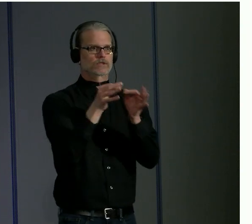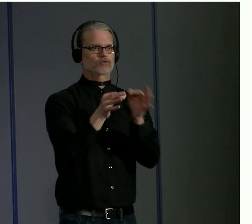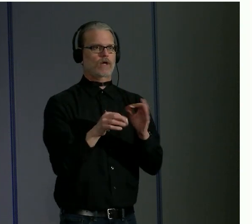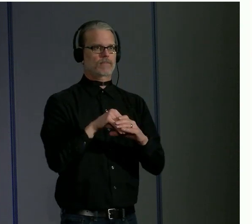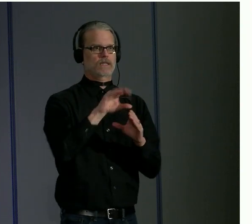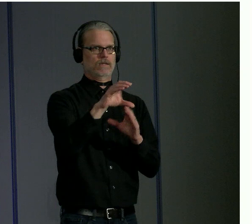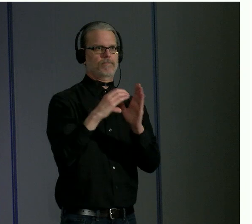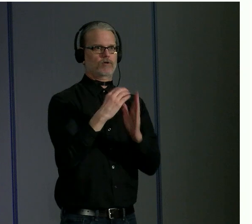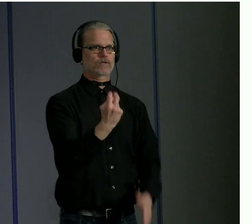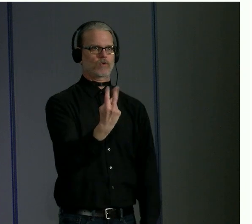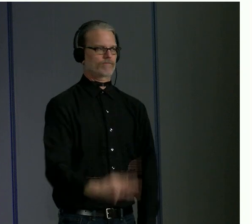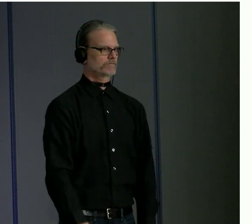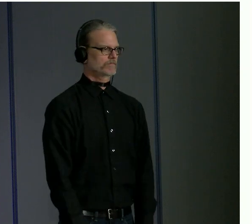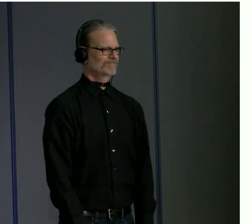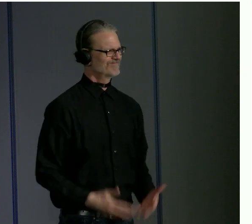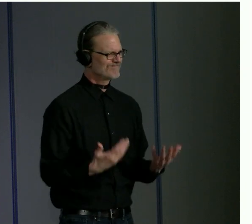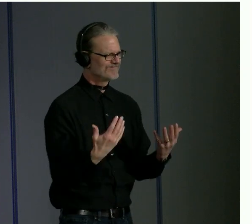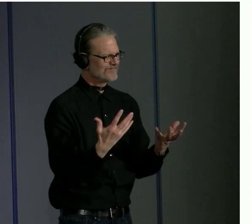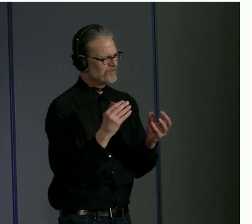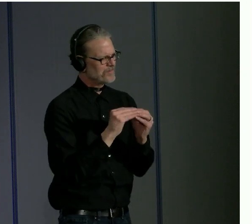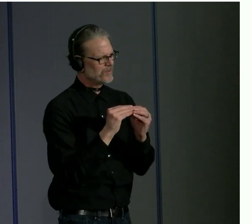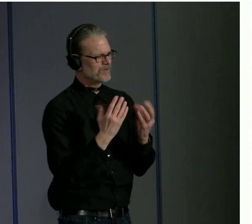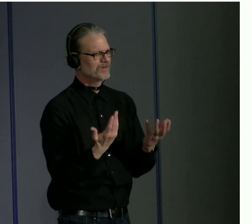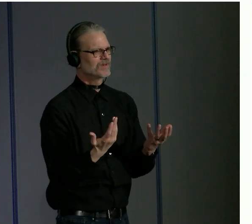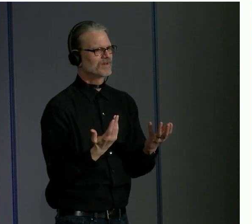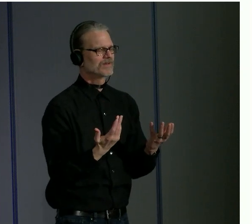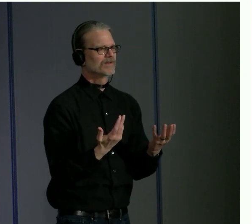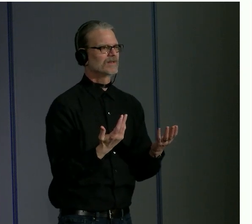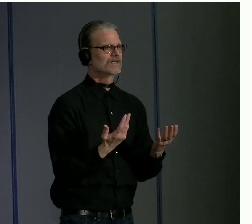What are the main potential barriers that we should be considering? If you have a phone,